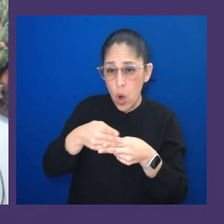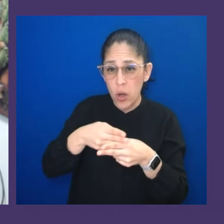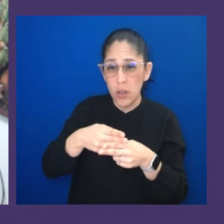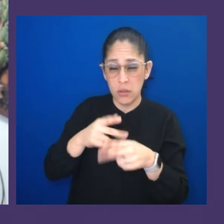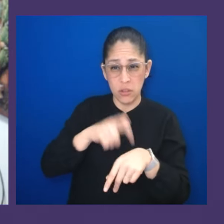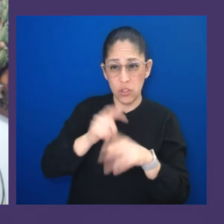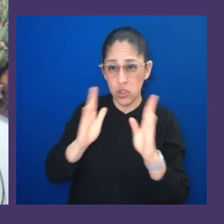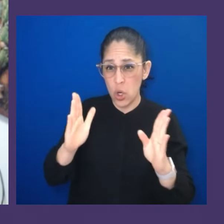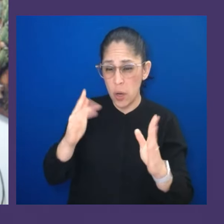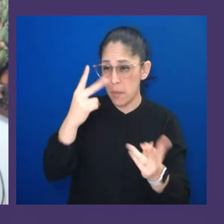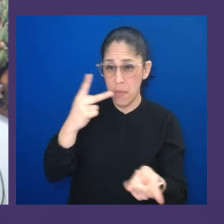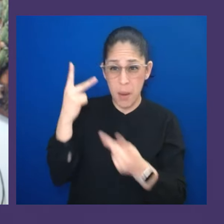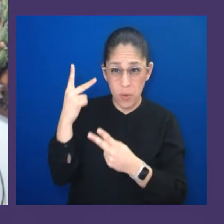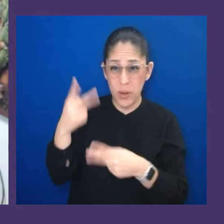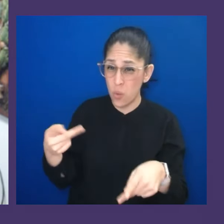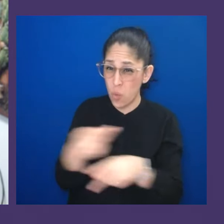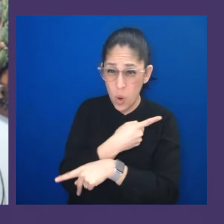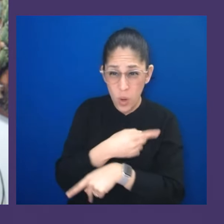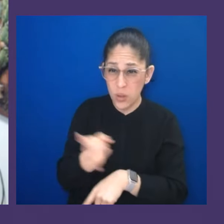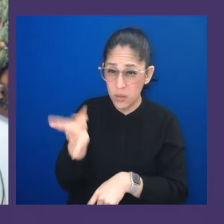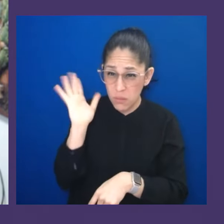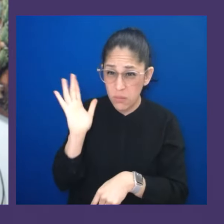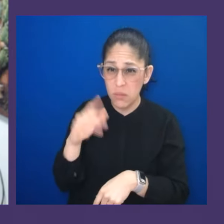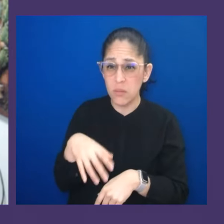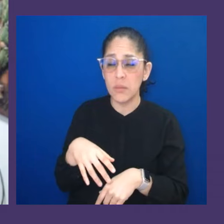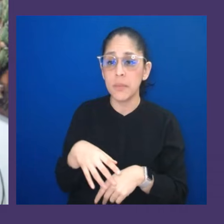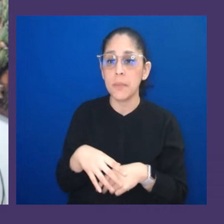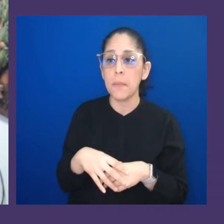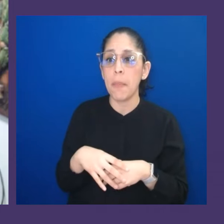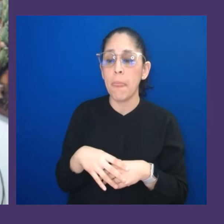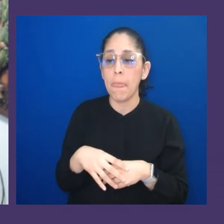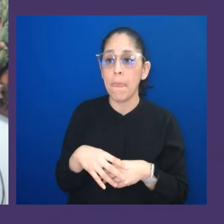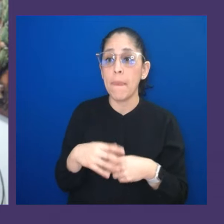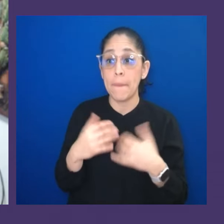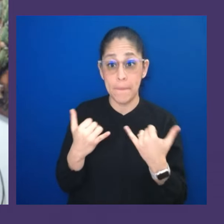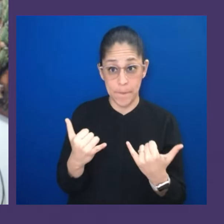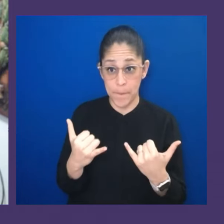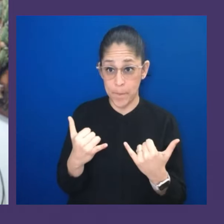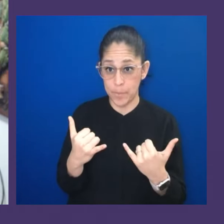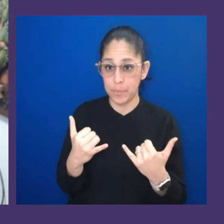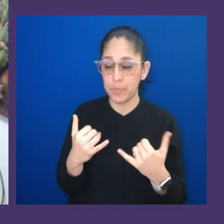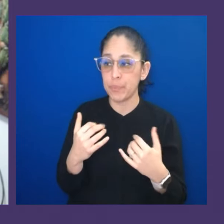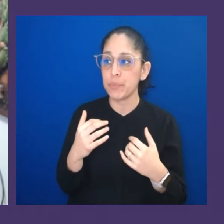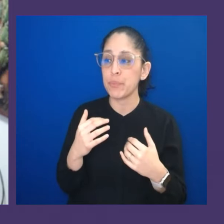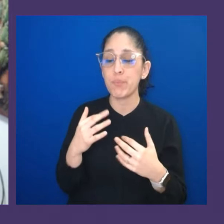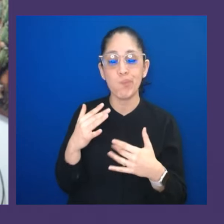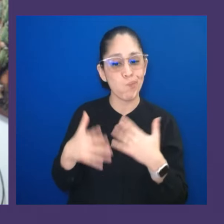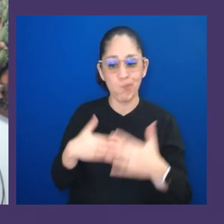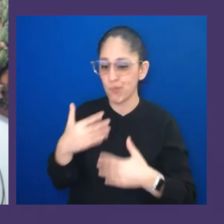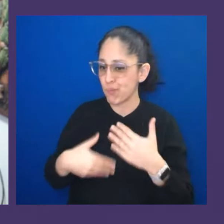I kind of moved to a point where I was more of a maker of it,